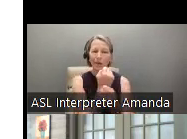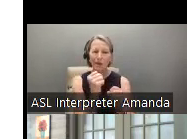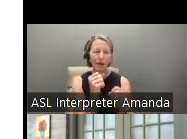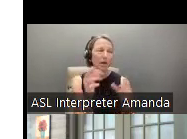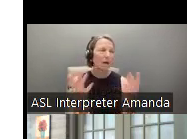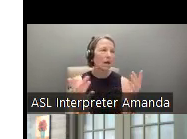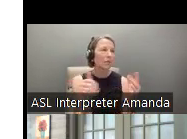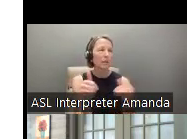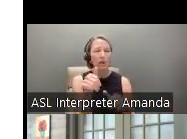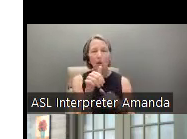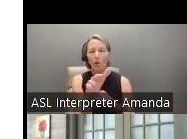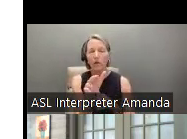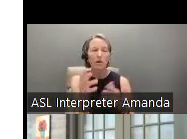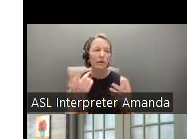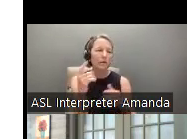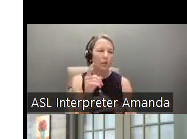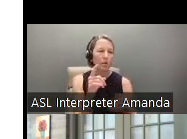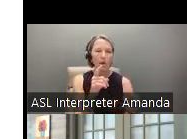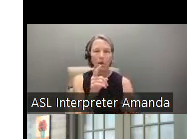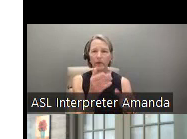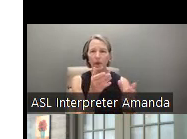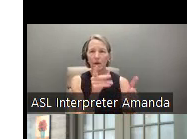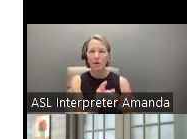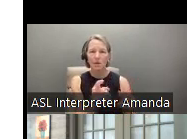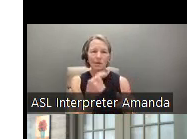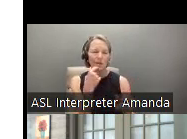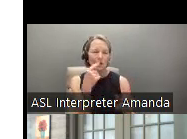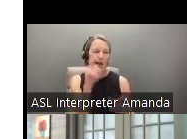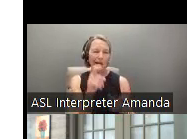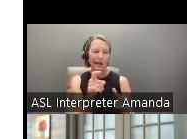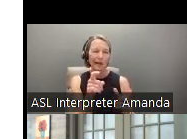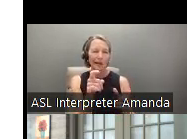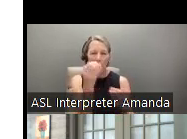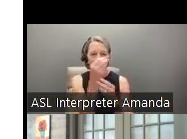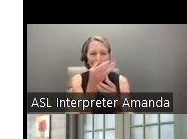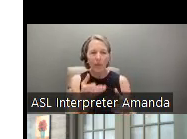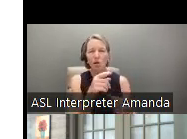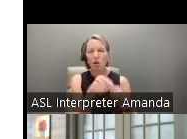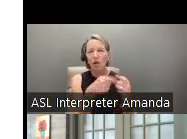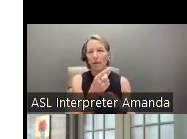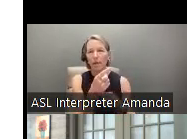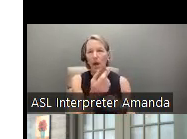referrals made if a beneficiary says they may need may need information about going back to work